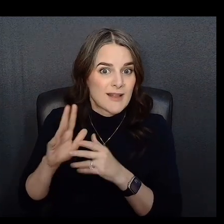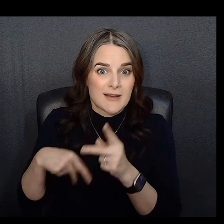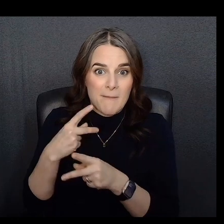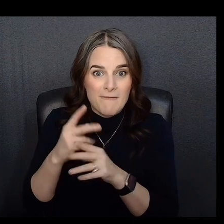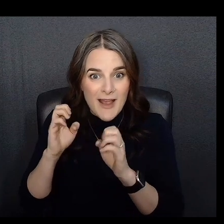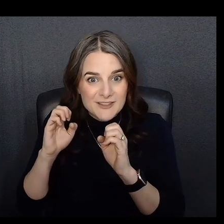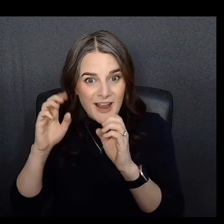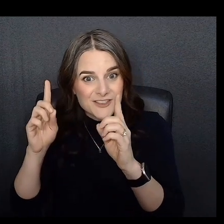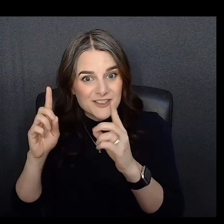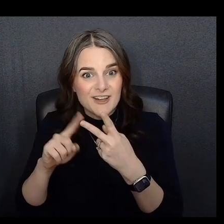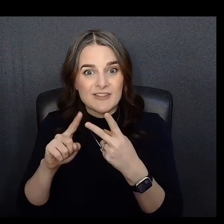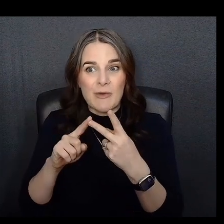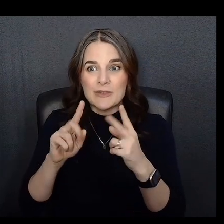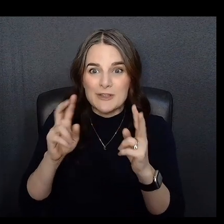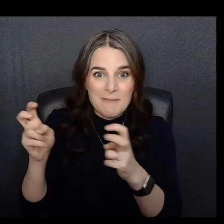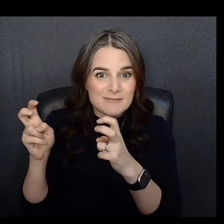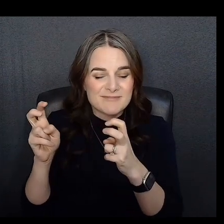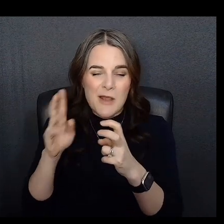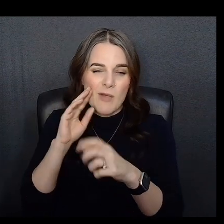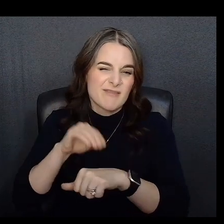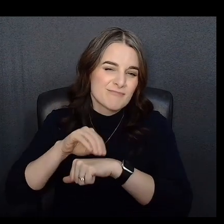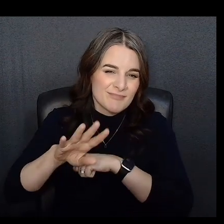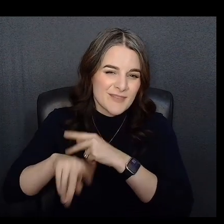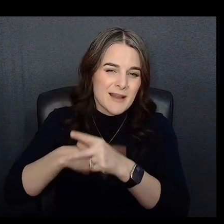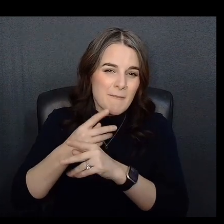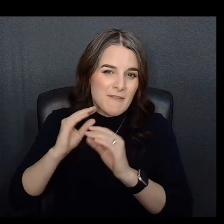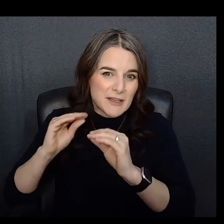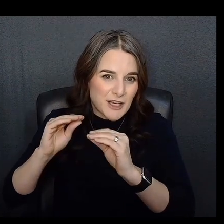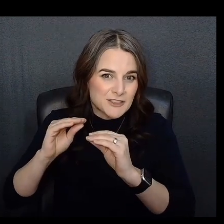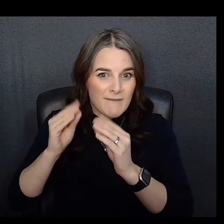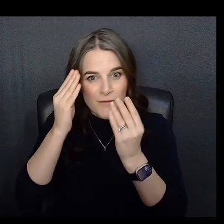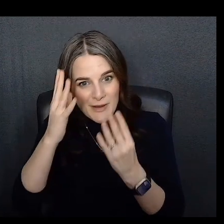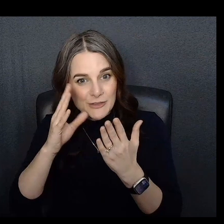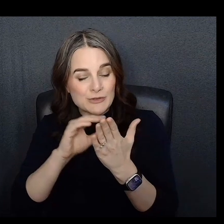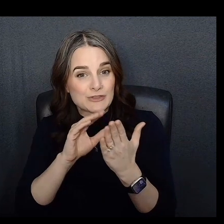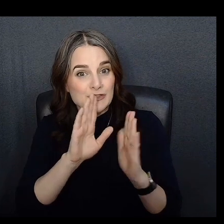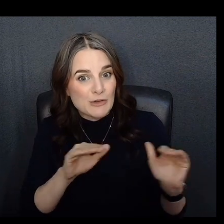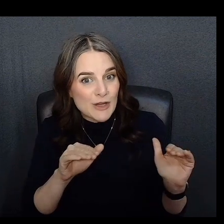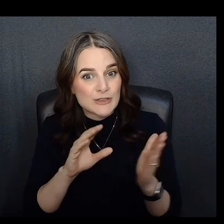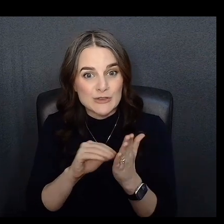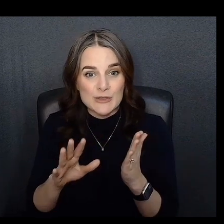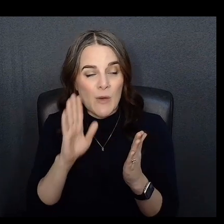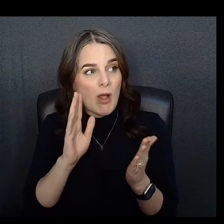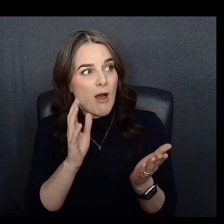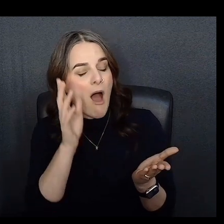influences the type of education and information that children and students are receiving.